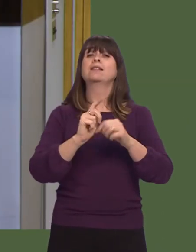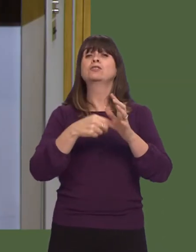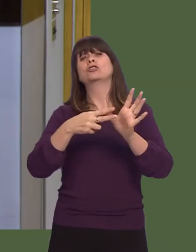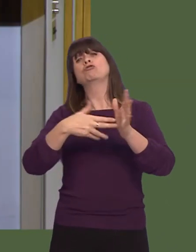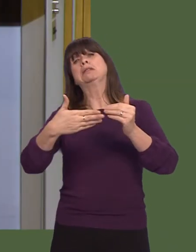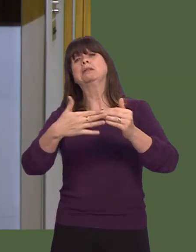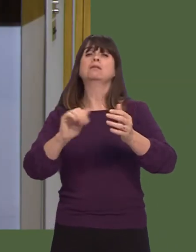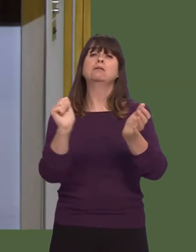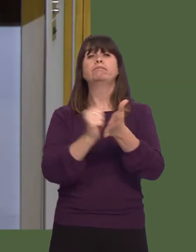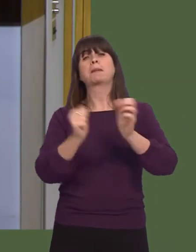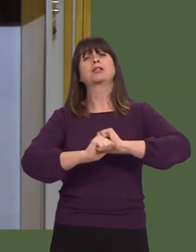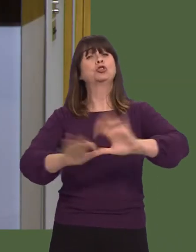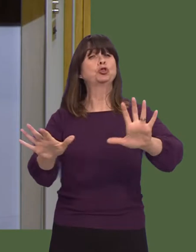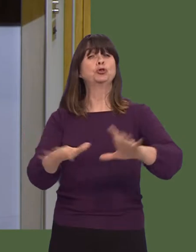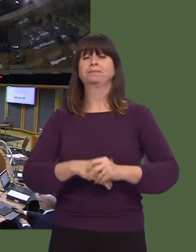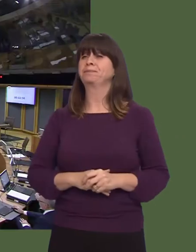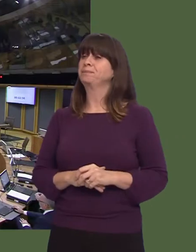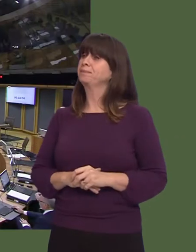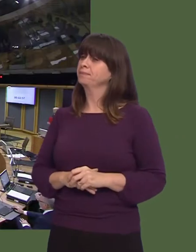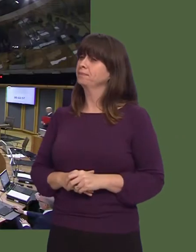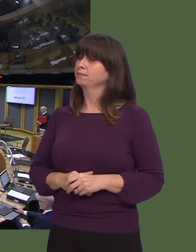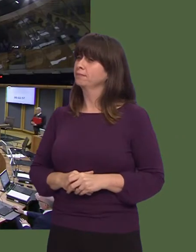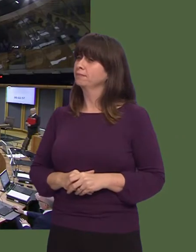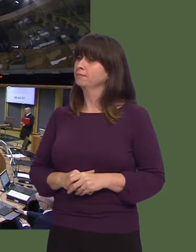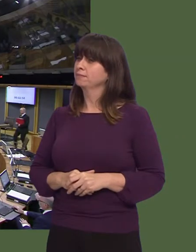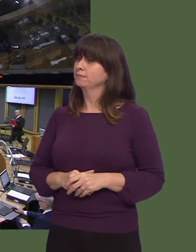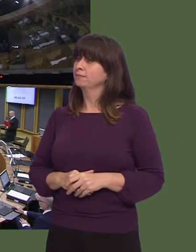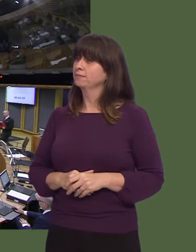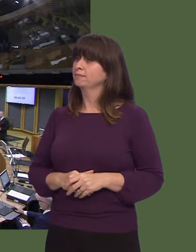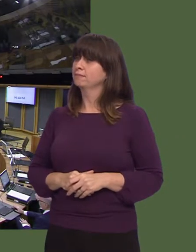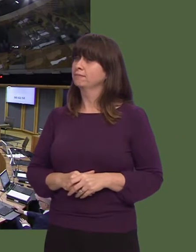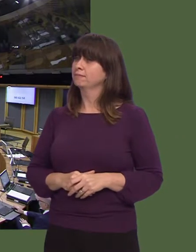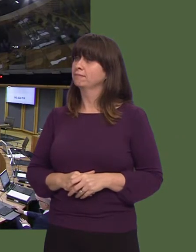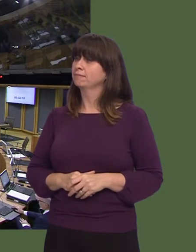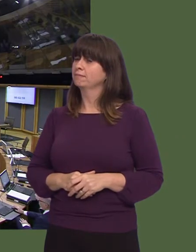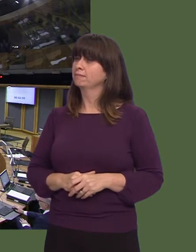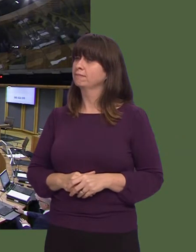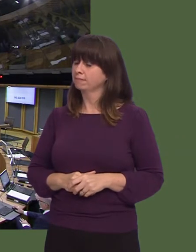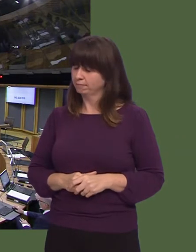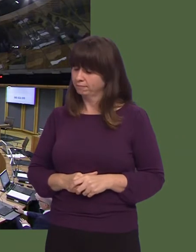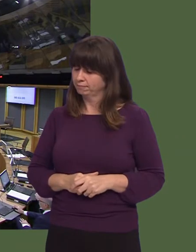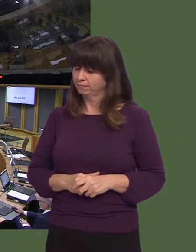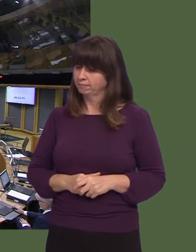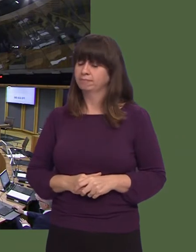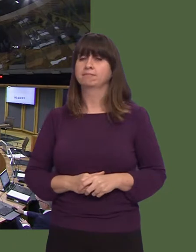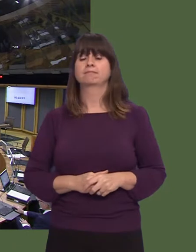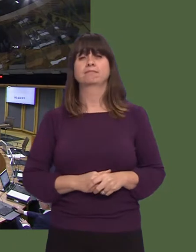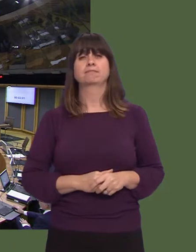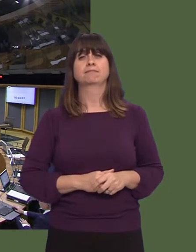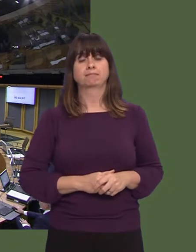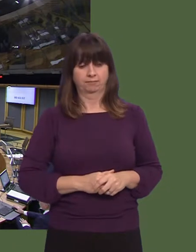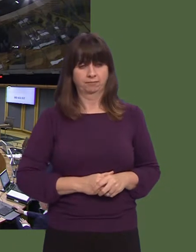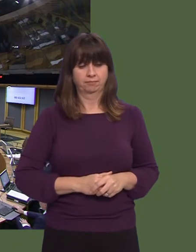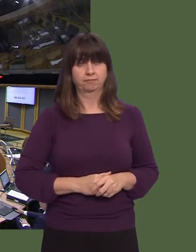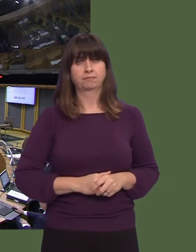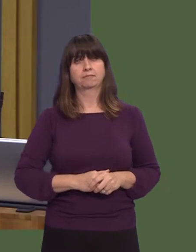Rhun ap Iorwerth AM: Brif Weinidog, yr un pwnc sy'n codi dro ar Ùl tro pan fyddaf i'n